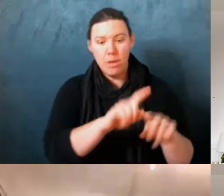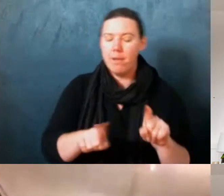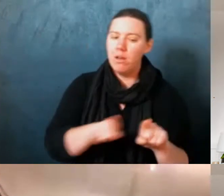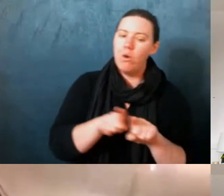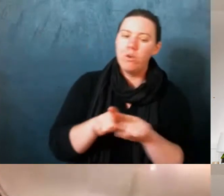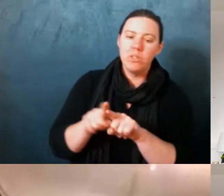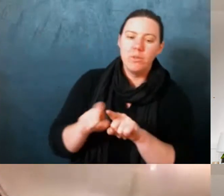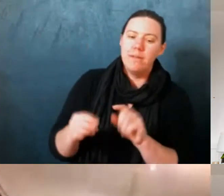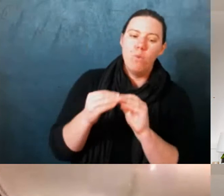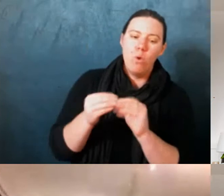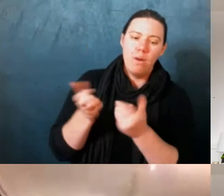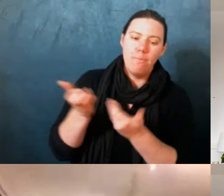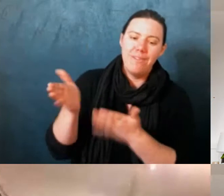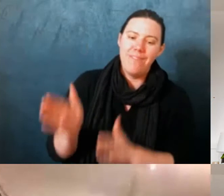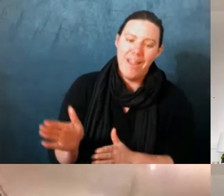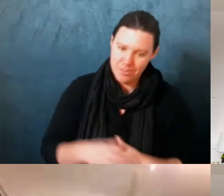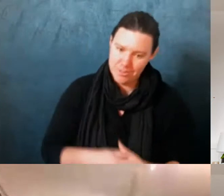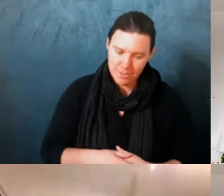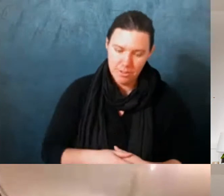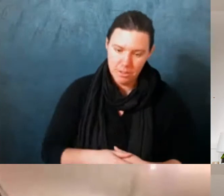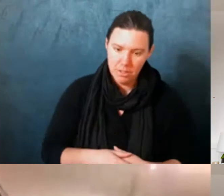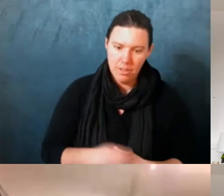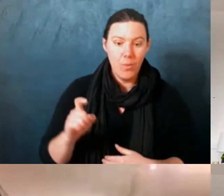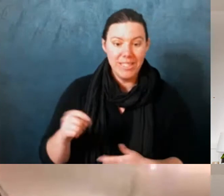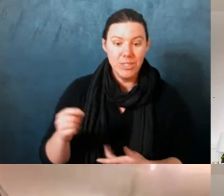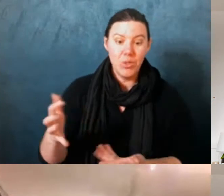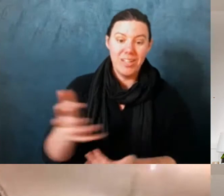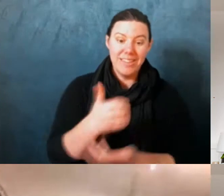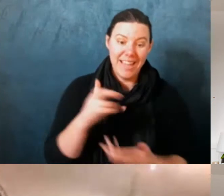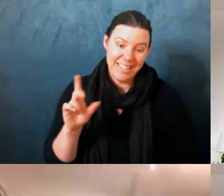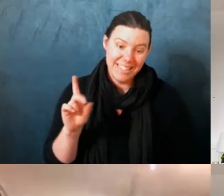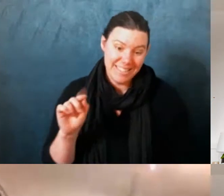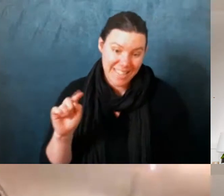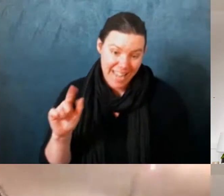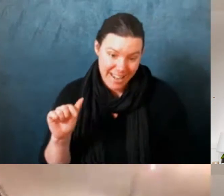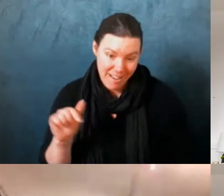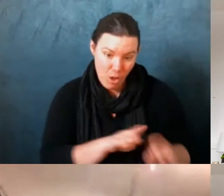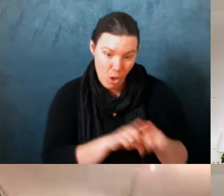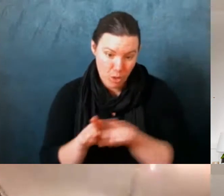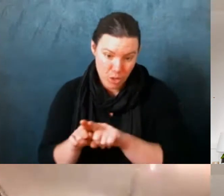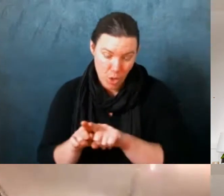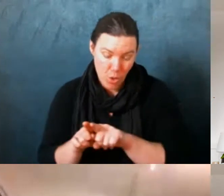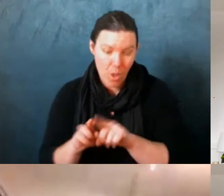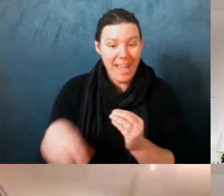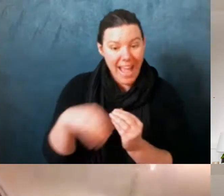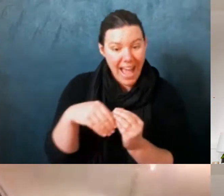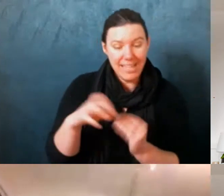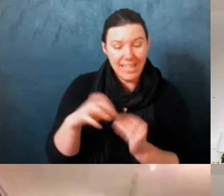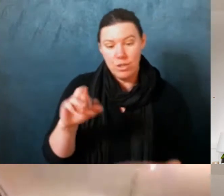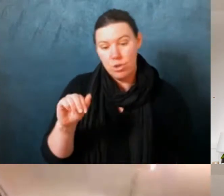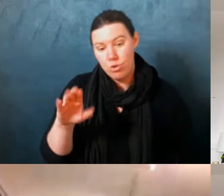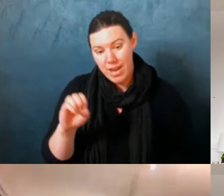And we also need to start to collect that data by adding race, ethnicity, and gender to the licensure of all medical and dental providers,